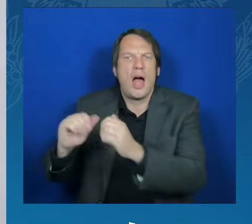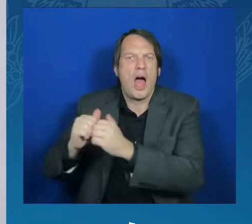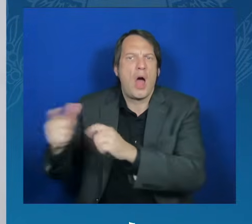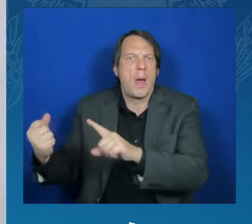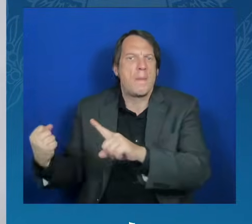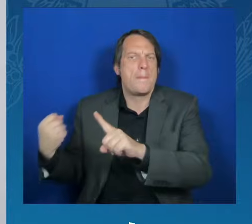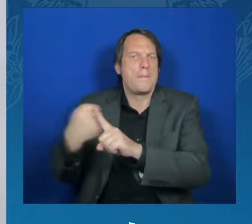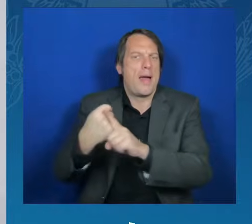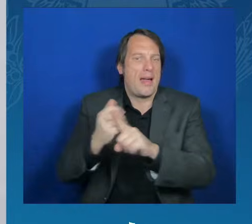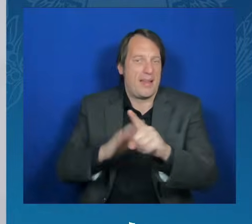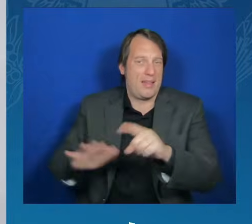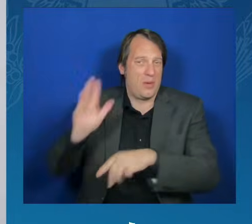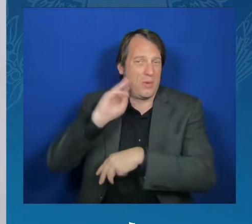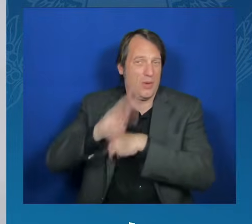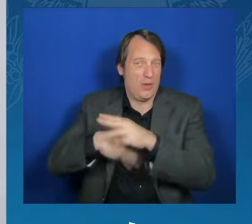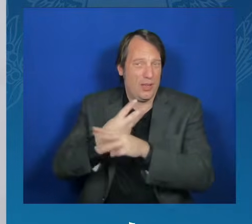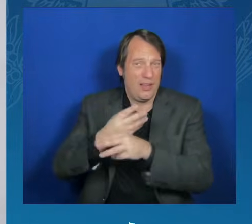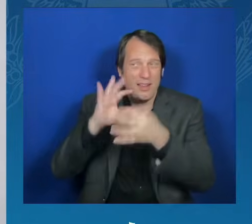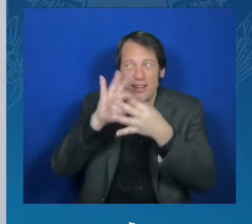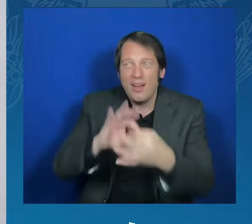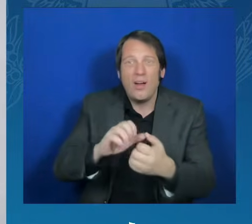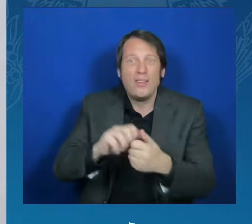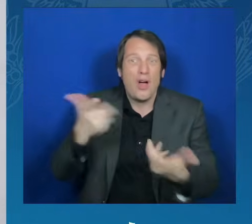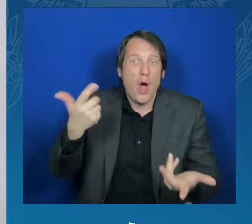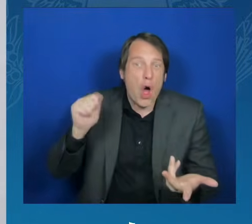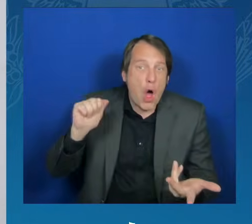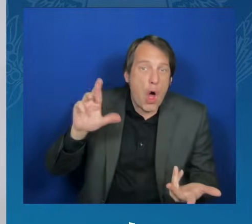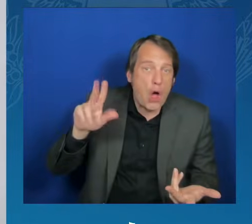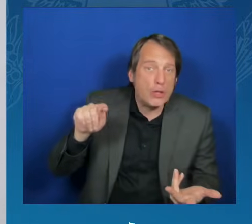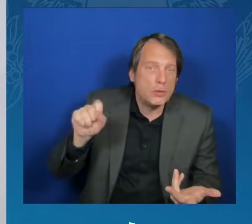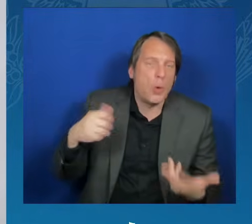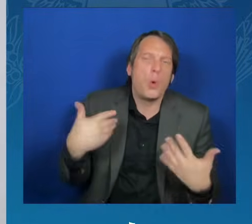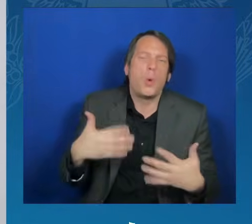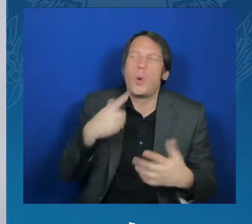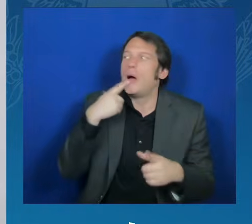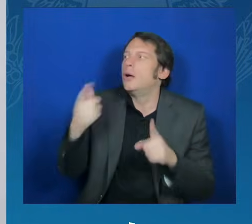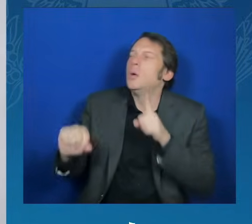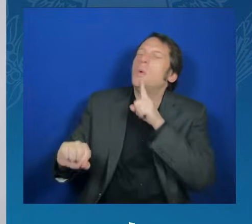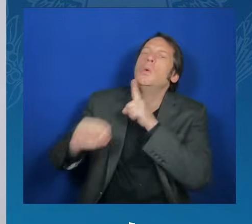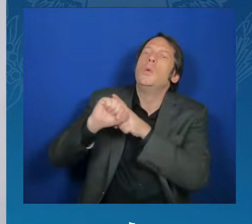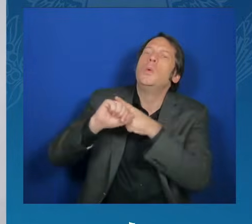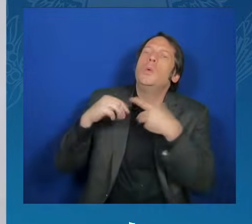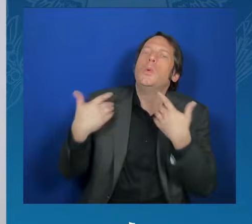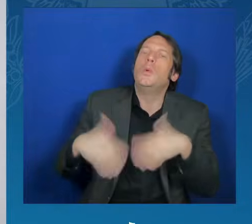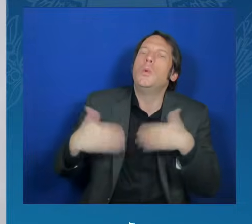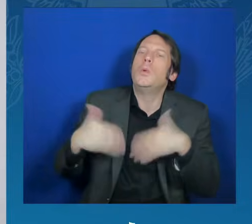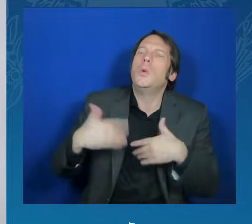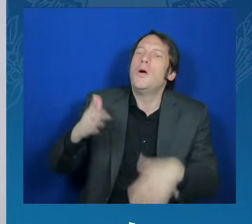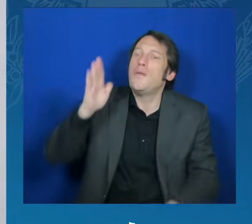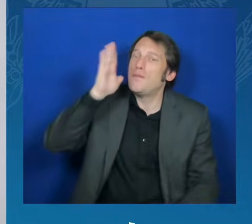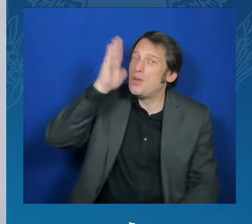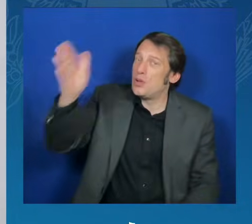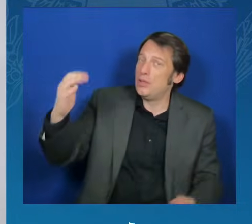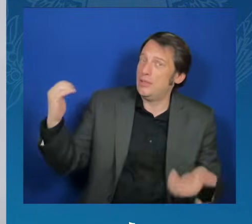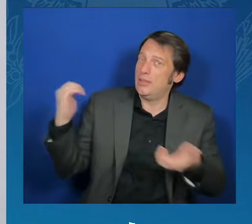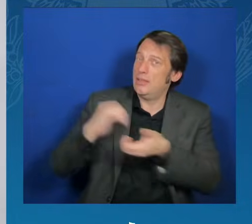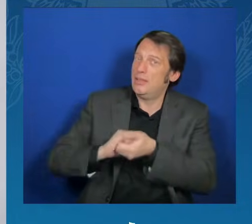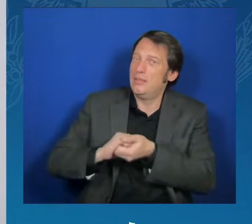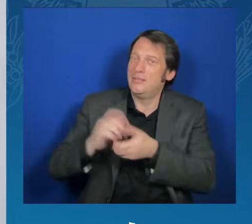So, the future has to be about partnership and investment. To your point about tran- -- the transactional issue,